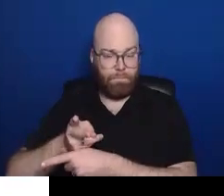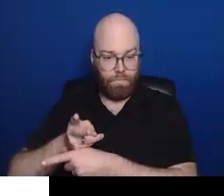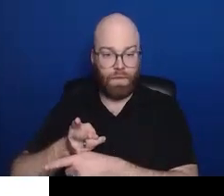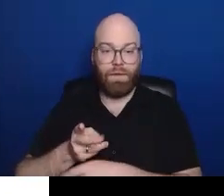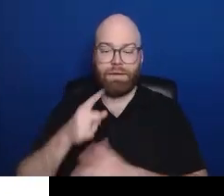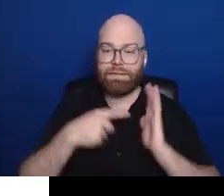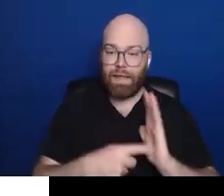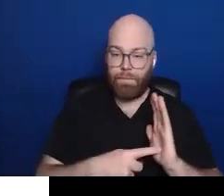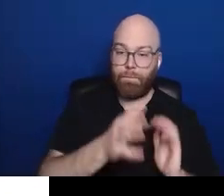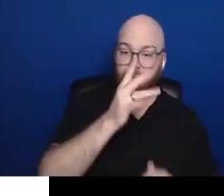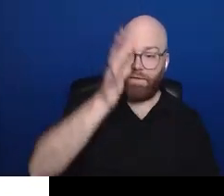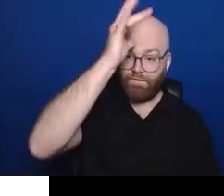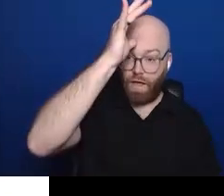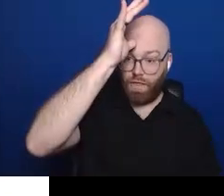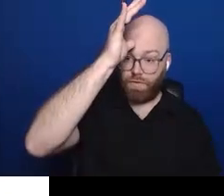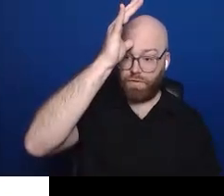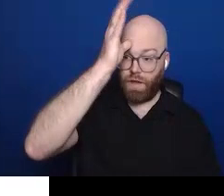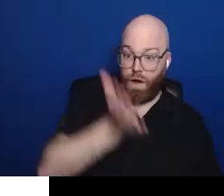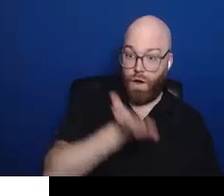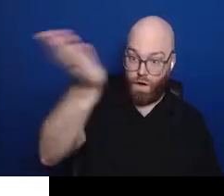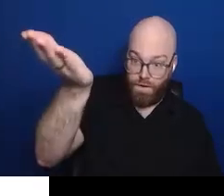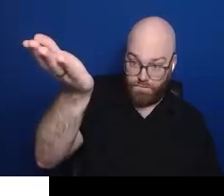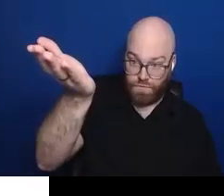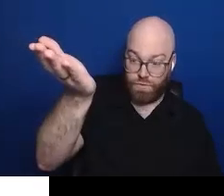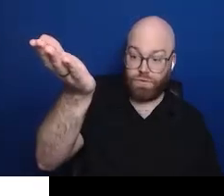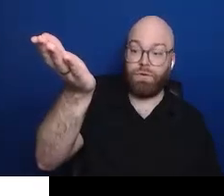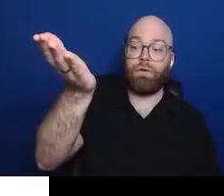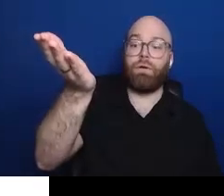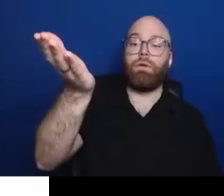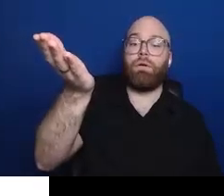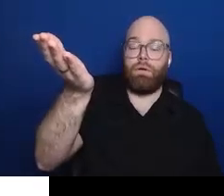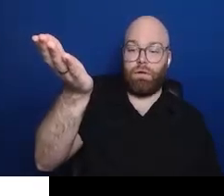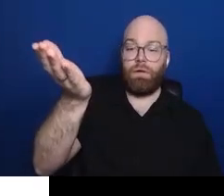So they jump from 2A to now 2B, and they want to remain in that 2B